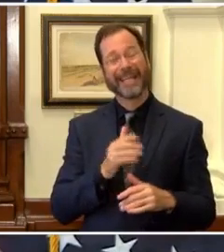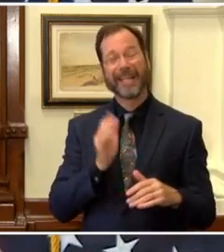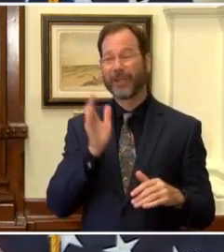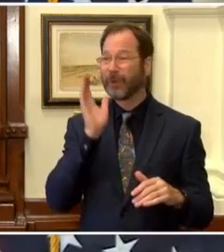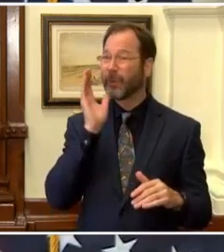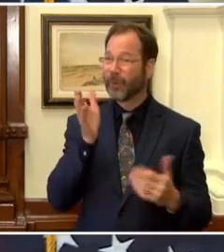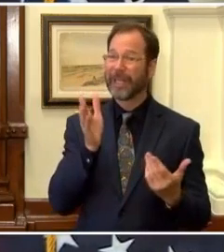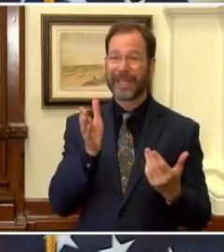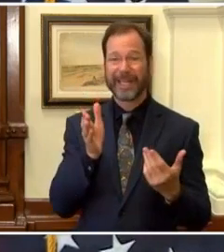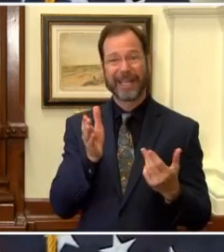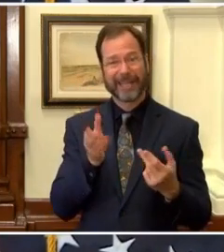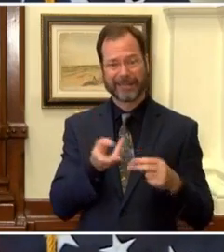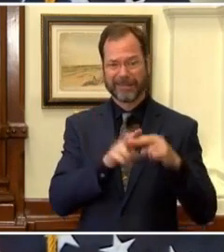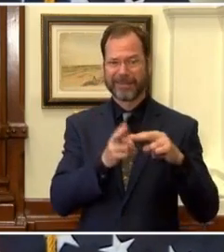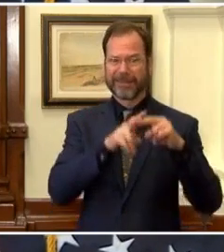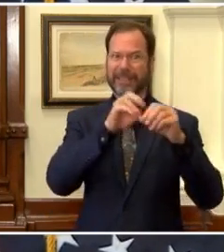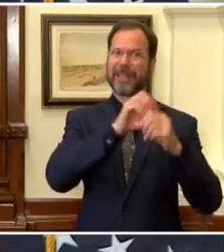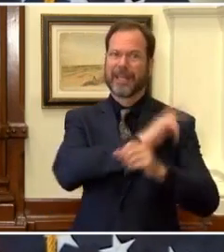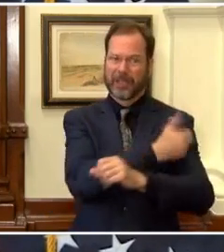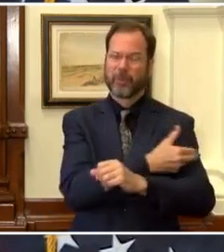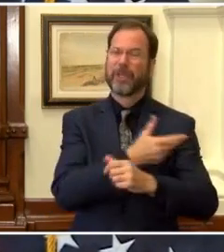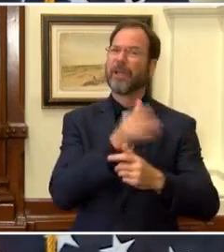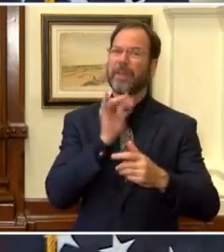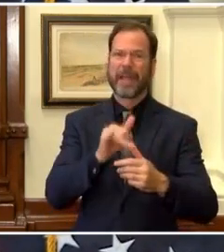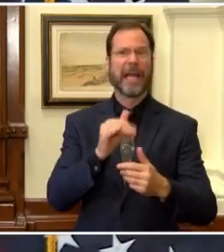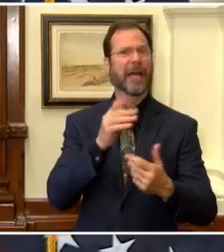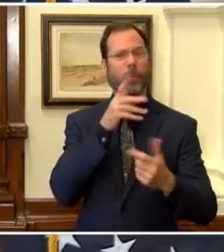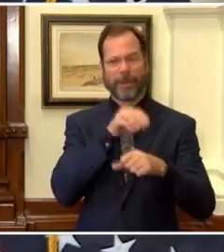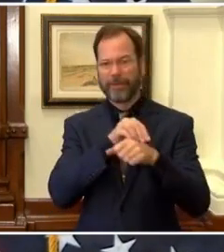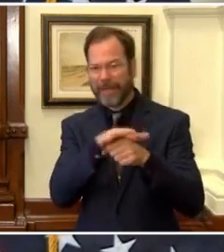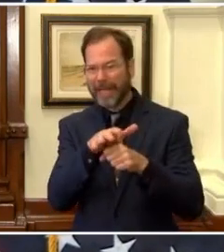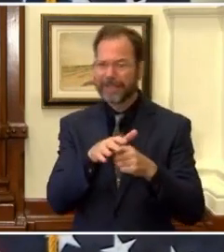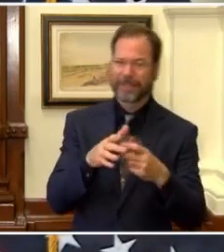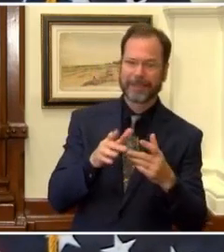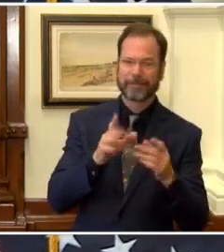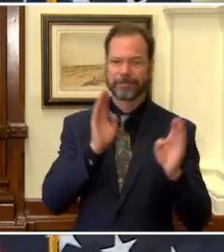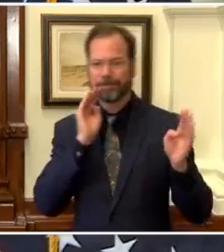RIGHT NOW, BUT, SHOULD WE NOT BE ABLE TO ACCOMPLISH WHAT NEEDS TO